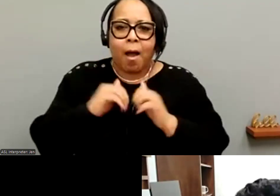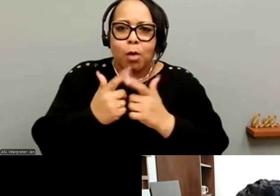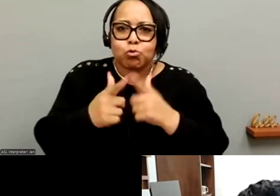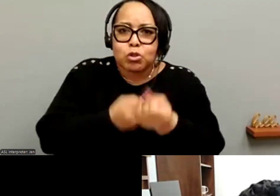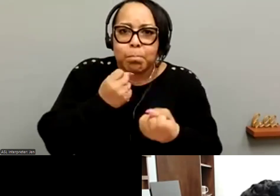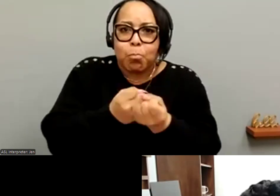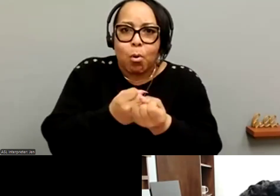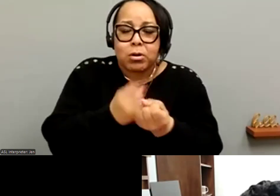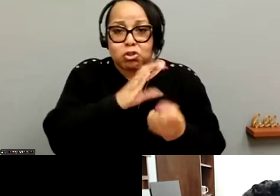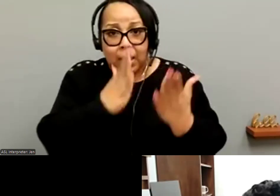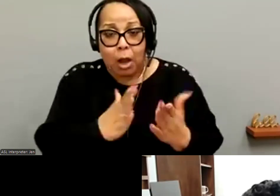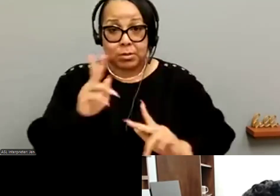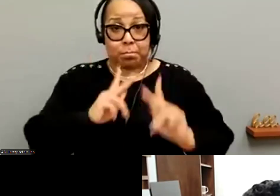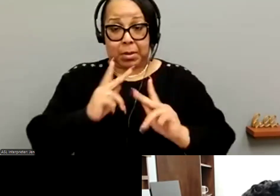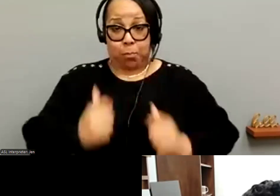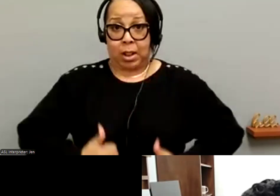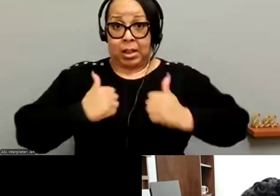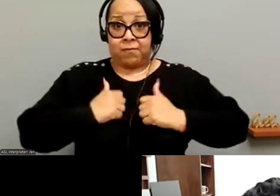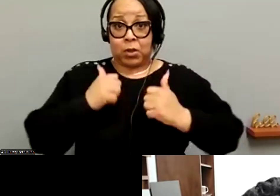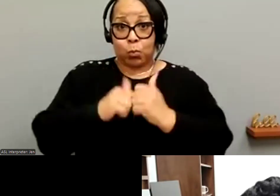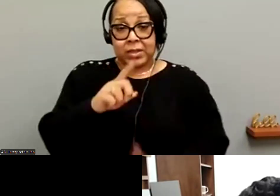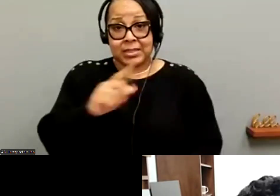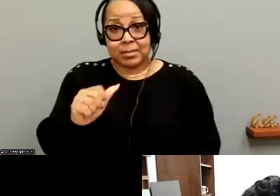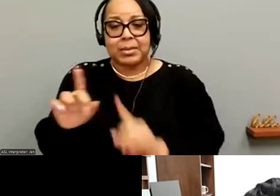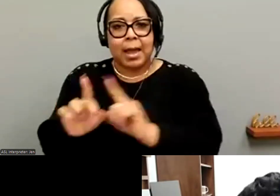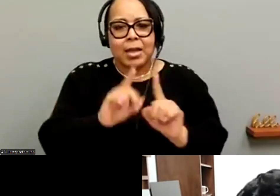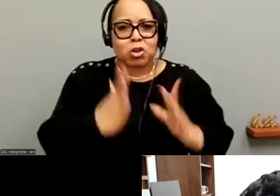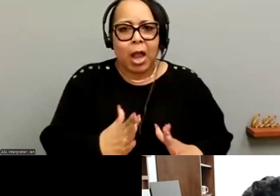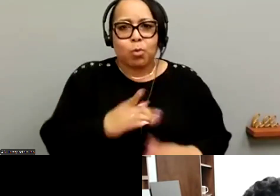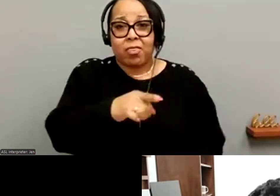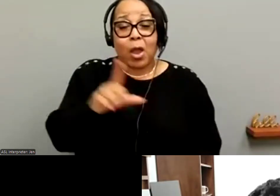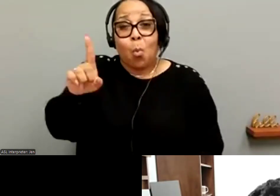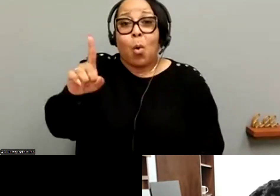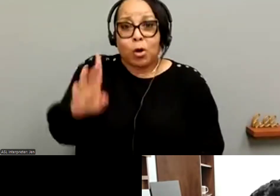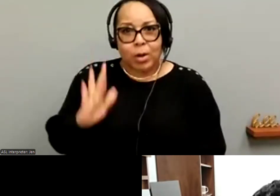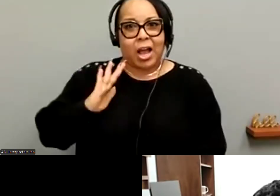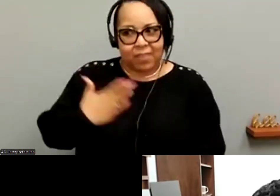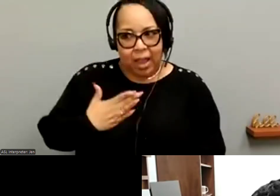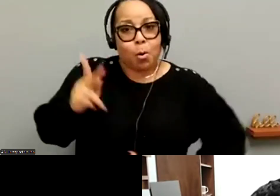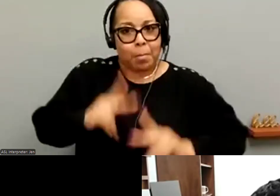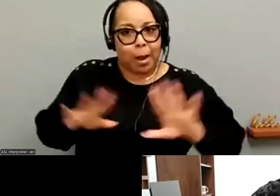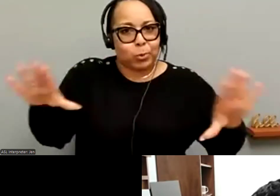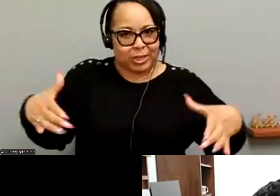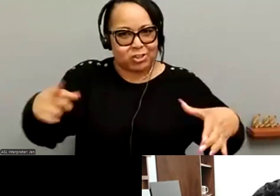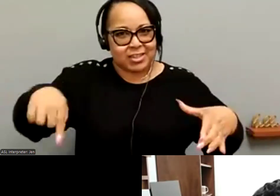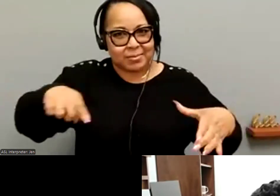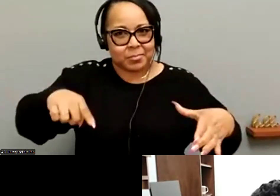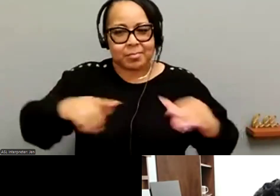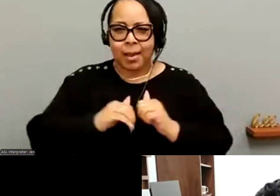13:10:43 Chicagoans, people living with 13:10:46 disability as Chicagoans. 13:10:47 They're a quarter of our 13:10:49 population. How can I serve